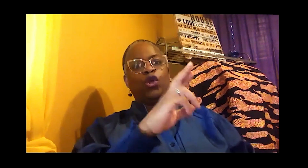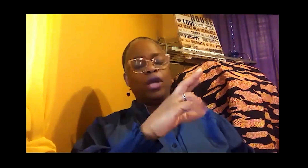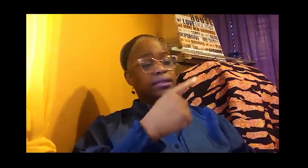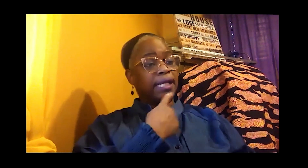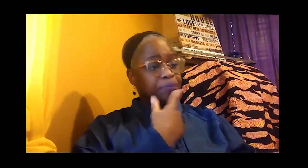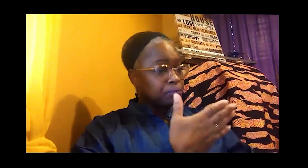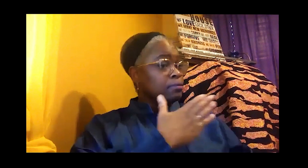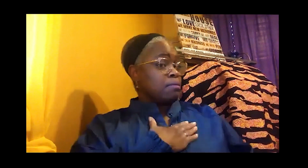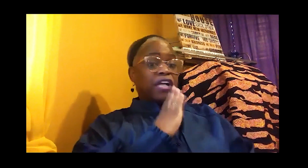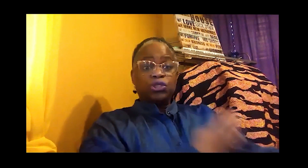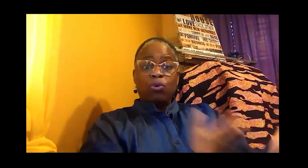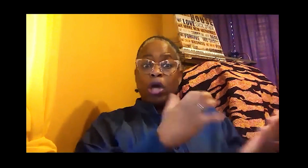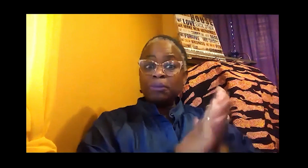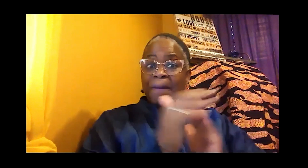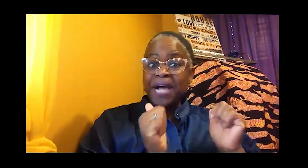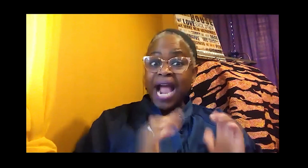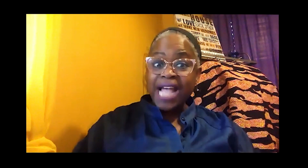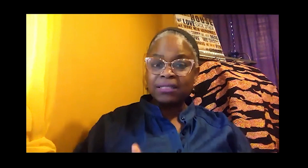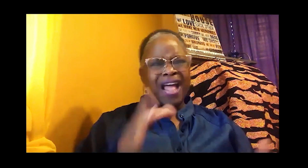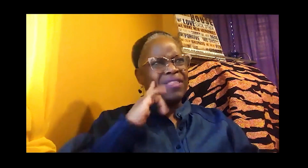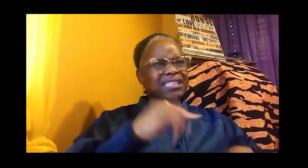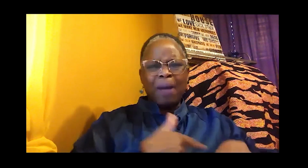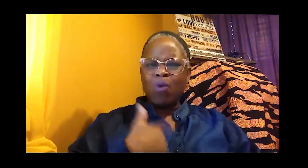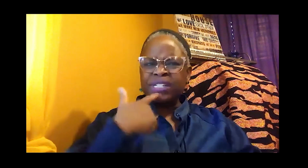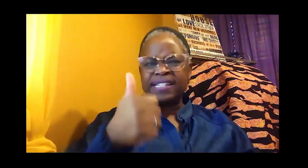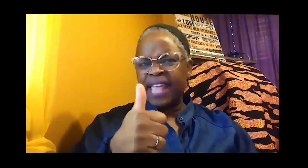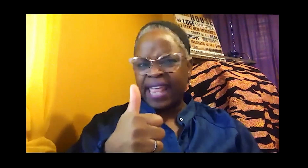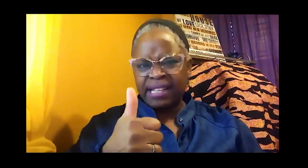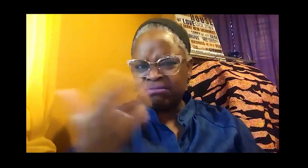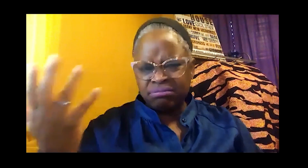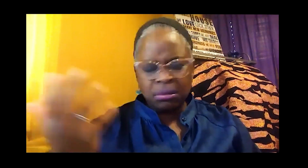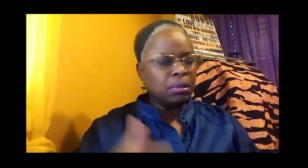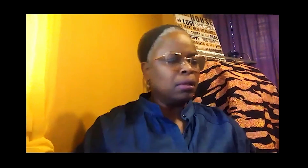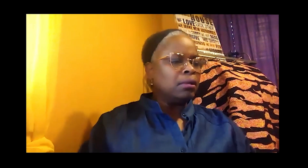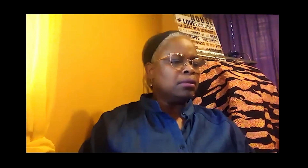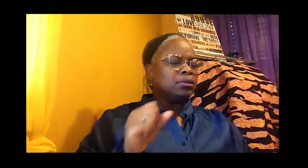mom introduced me to the director. She stated that her daughter wanted to become an actor.